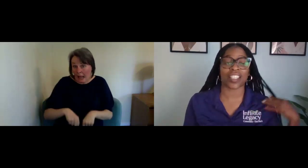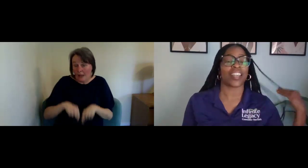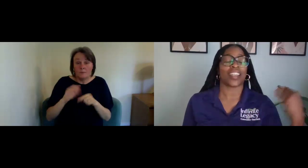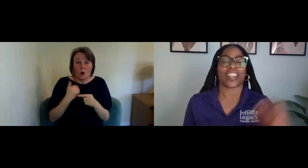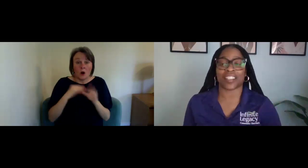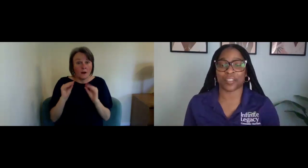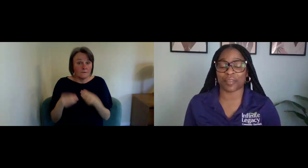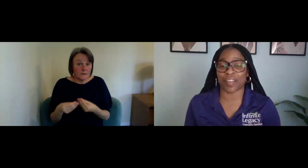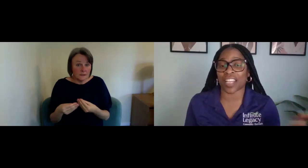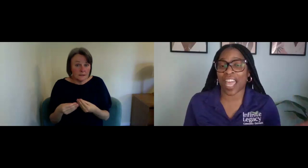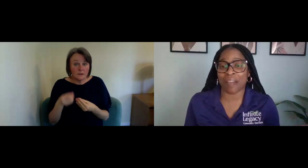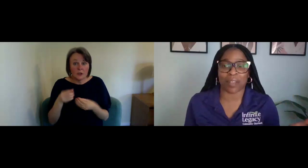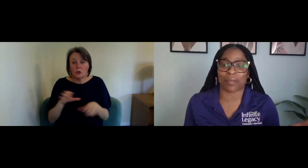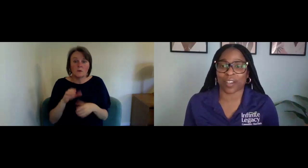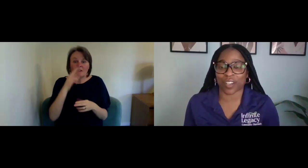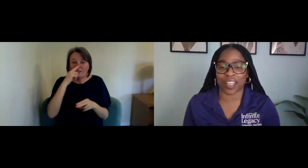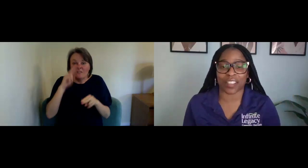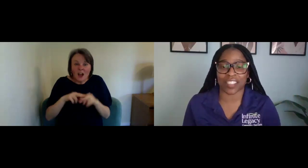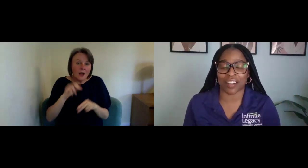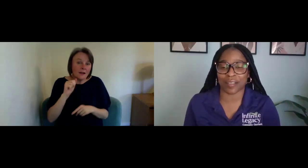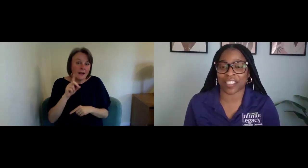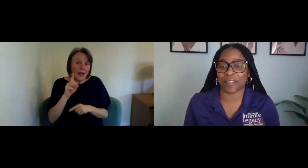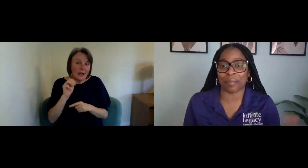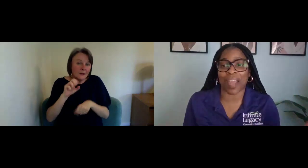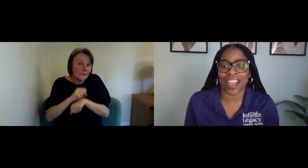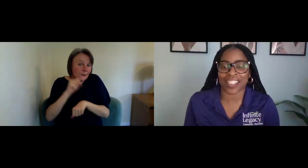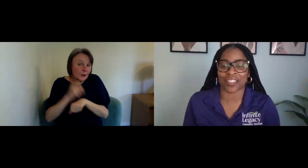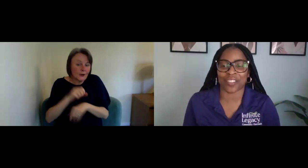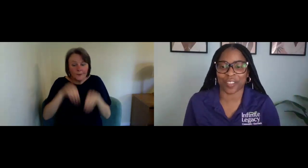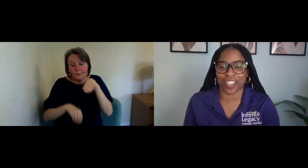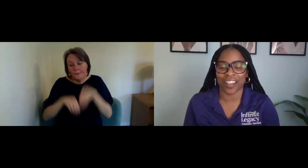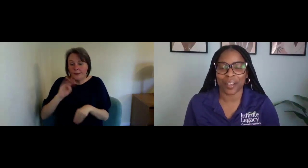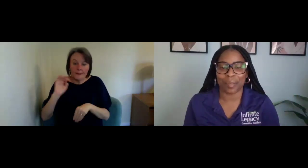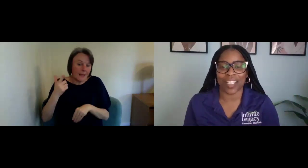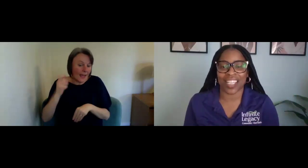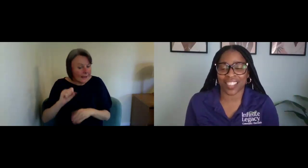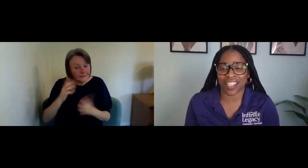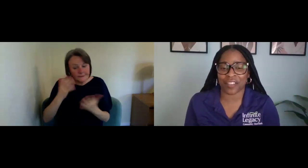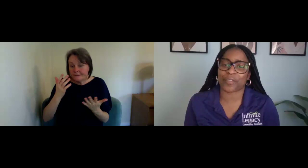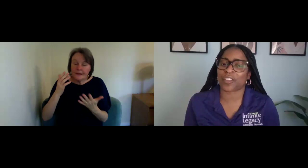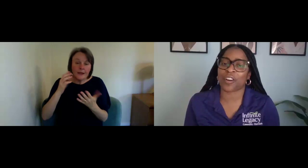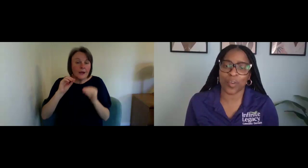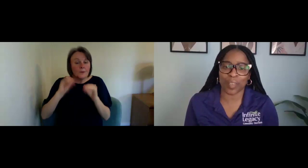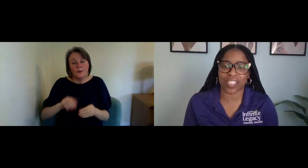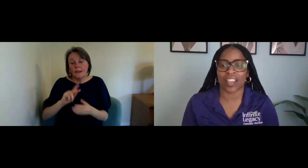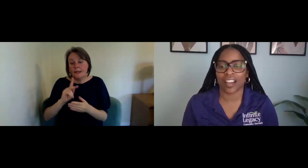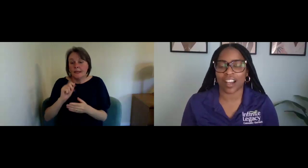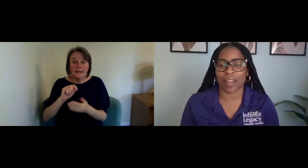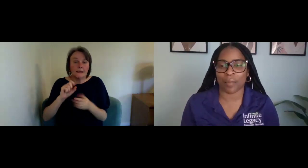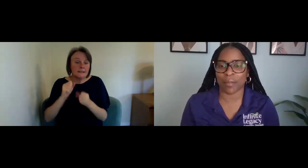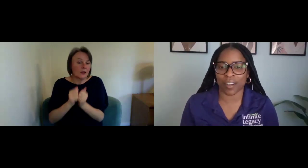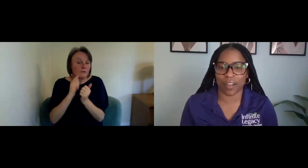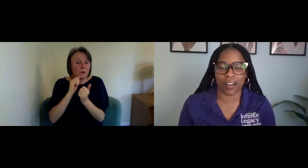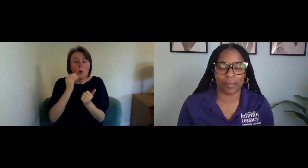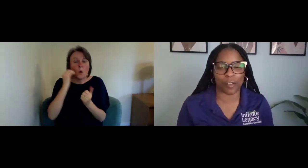and doing fun admin work and stuffing bags and doing -- putting kits together for the homeless that we work with